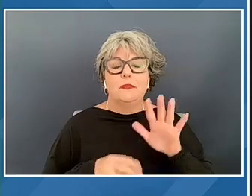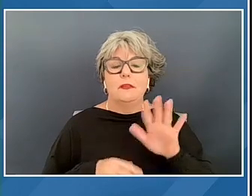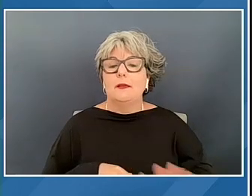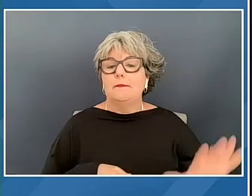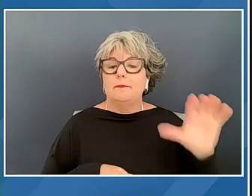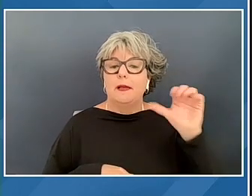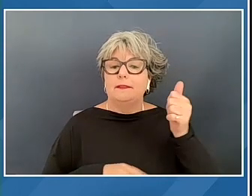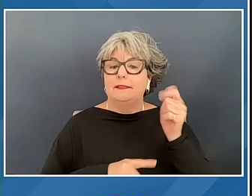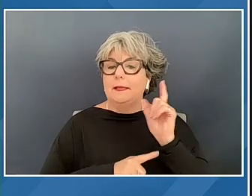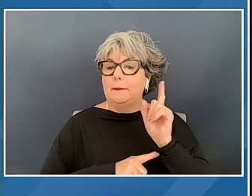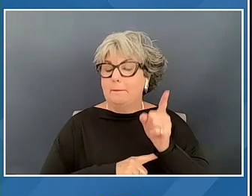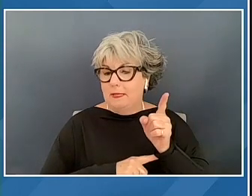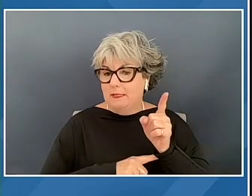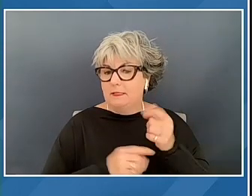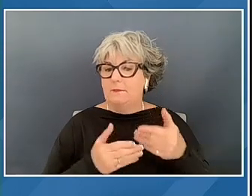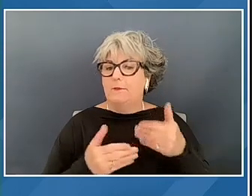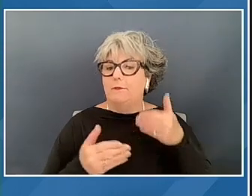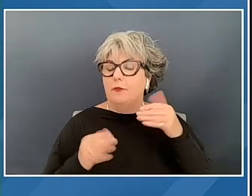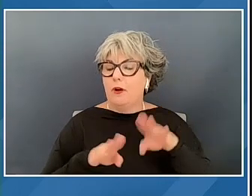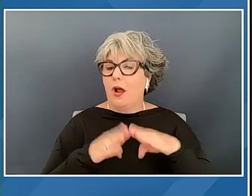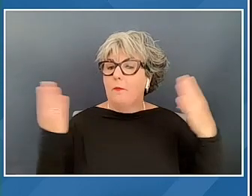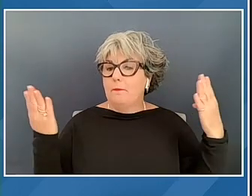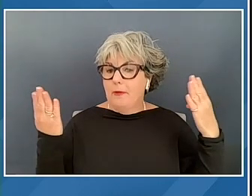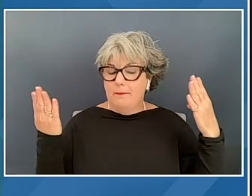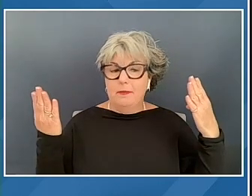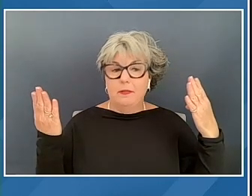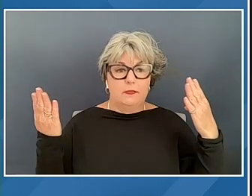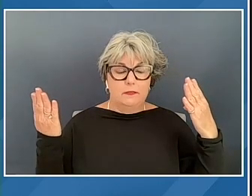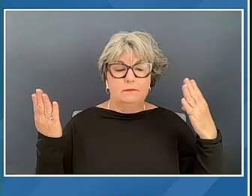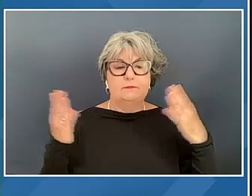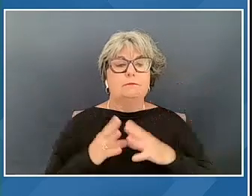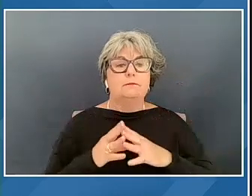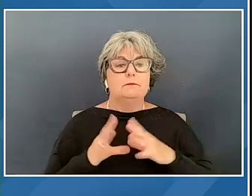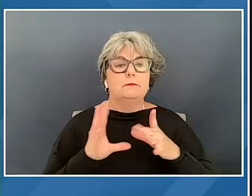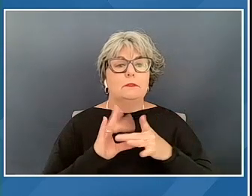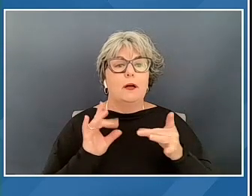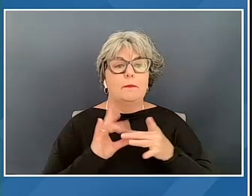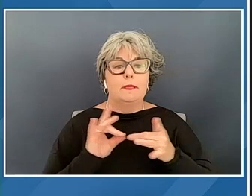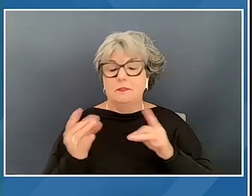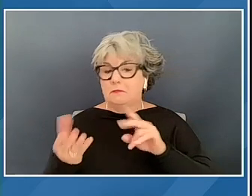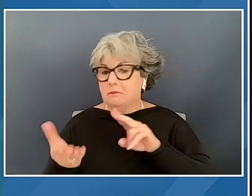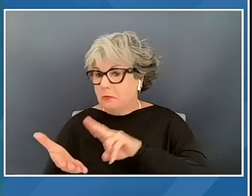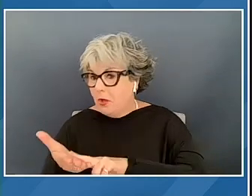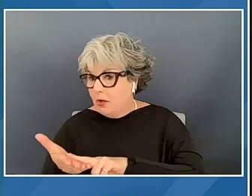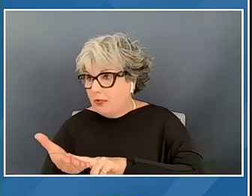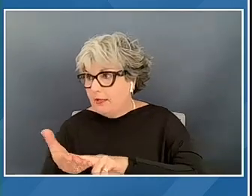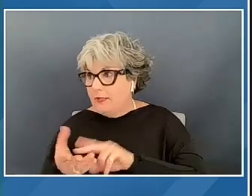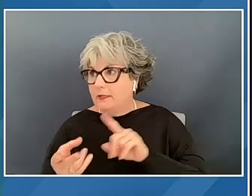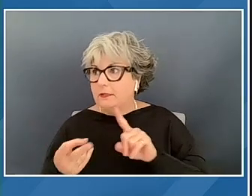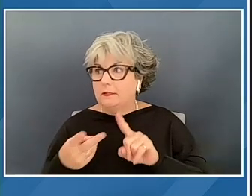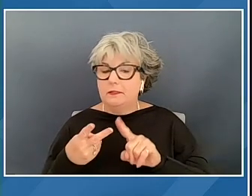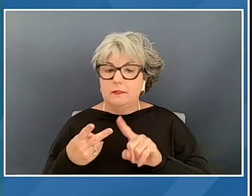How are we coming on the log-in and order of time slots?